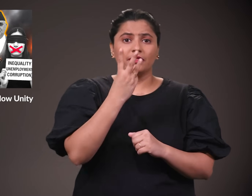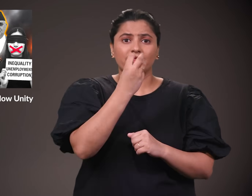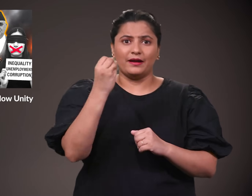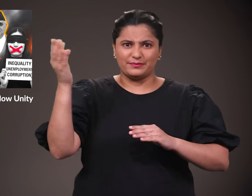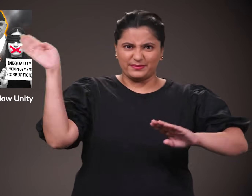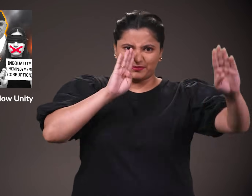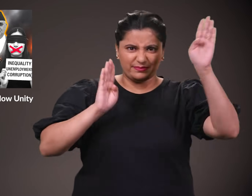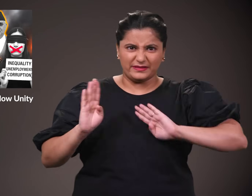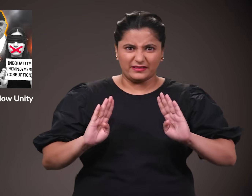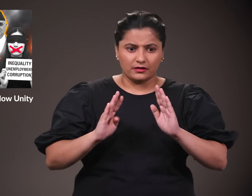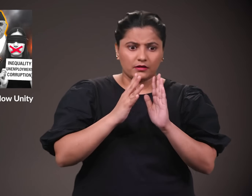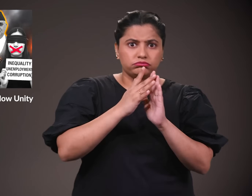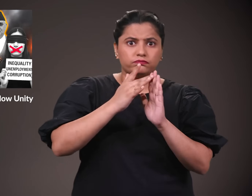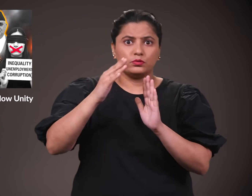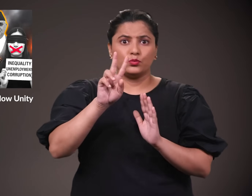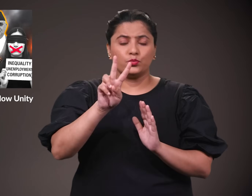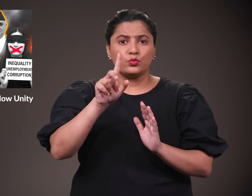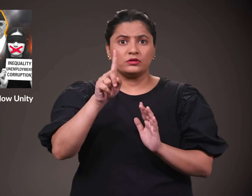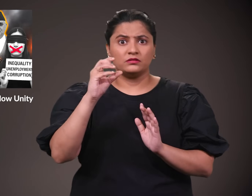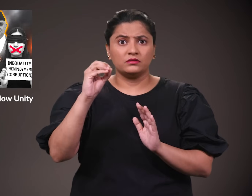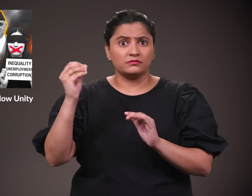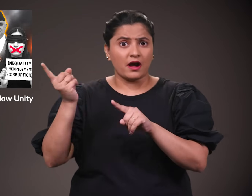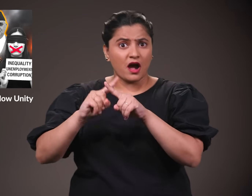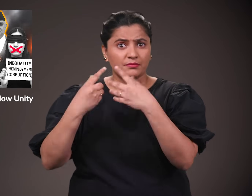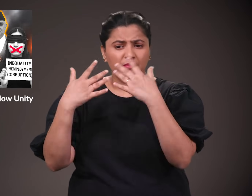Over 2,100 injuries which earlier were 300.